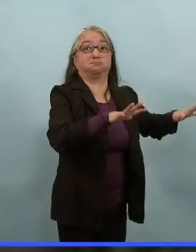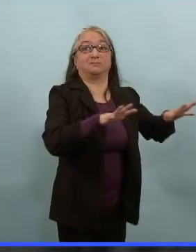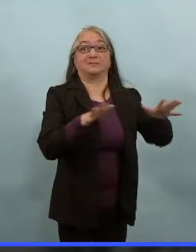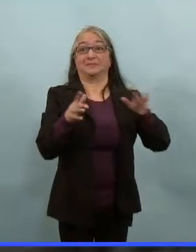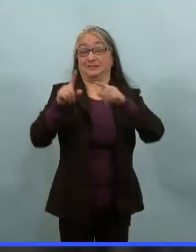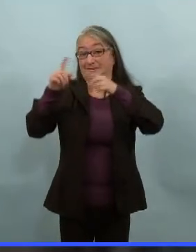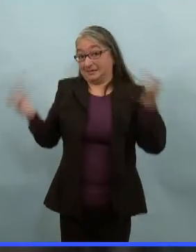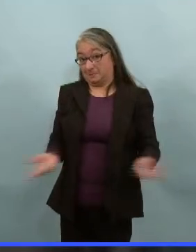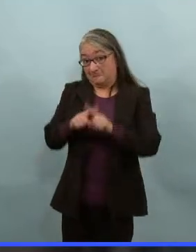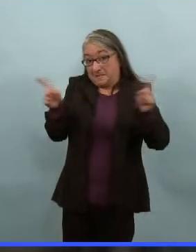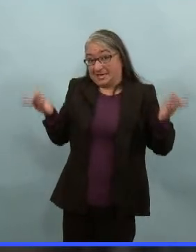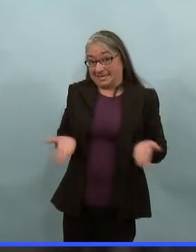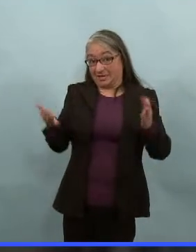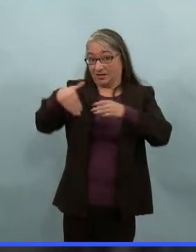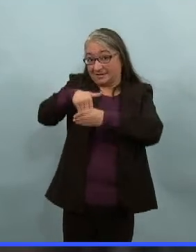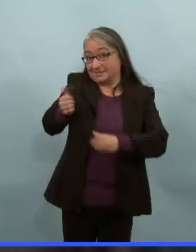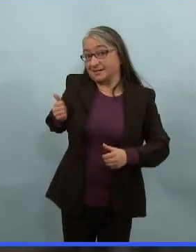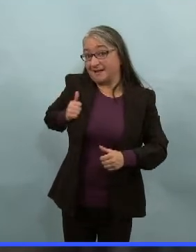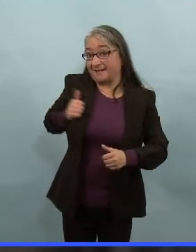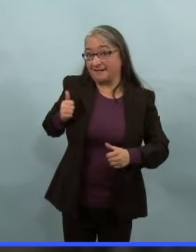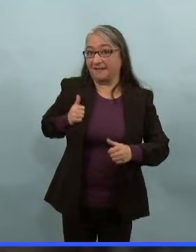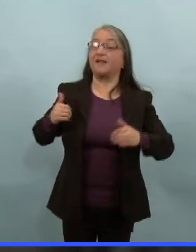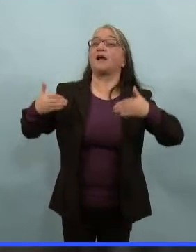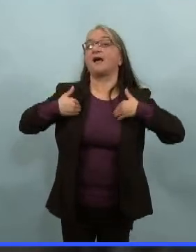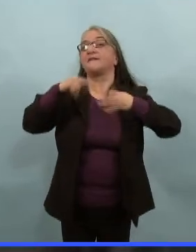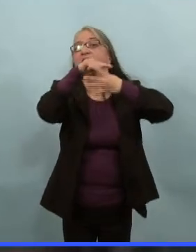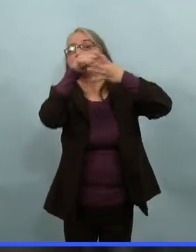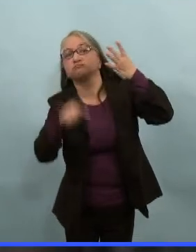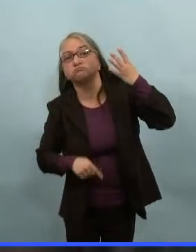consider maybe we could elaborate on a few things i i recall you it says